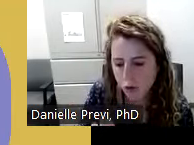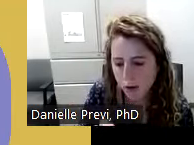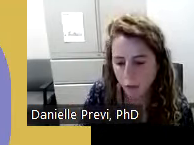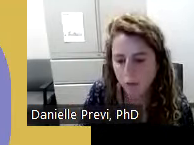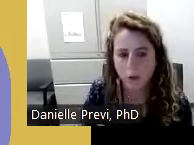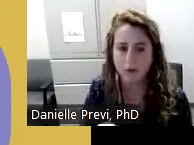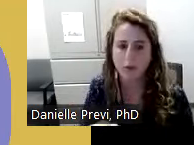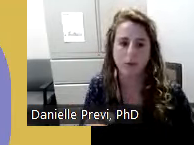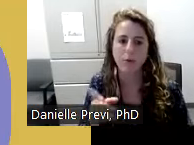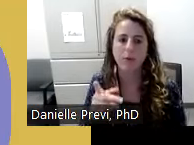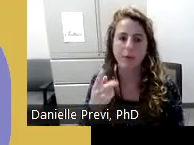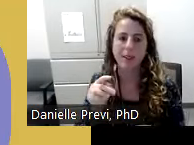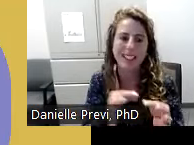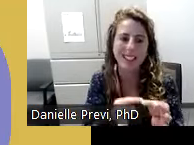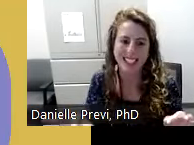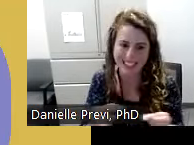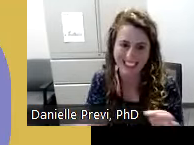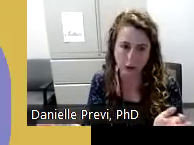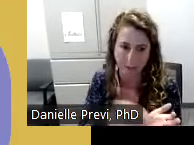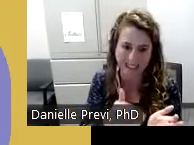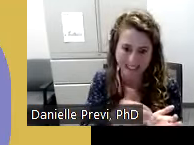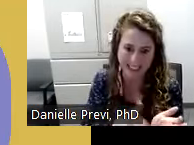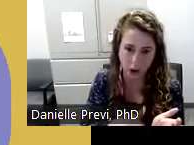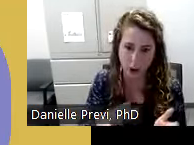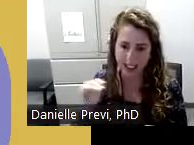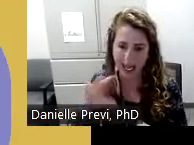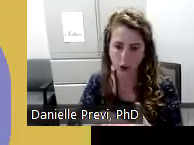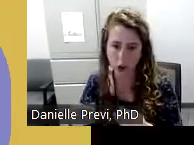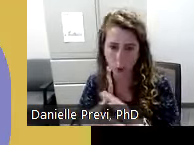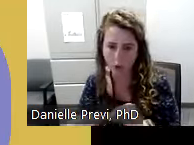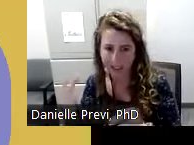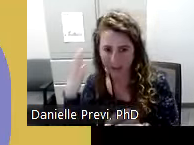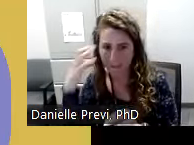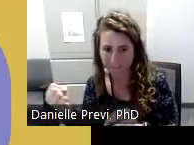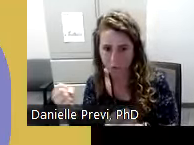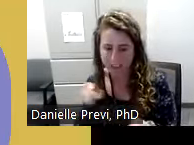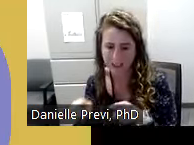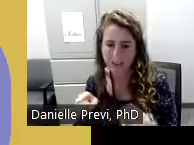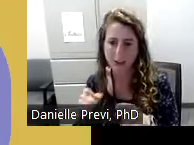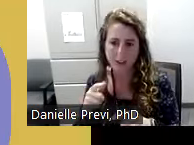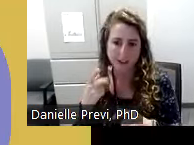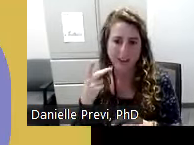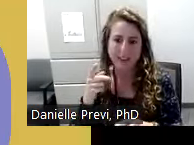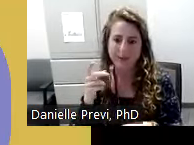So, for example, the WRAML, which is repeating of sentences and then story memorization.